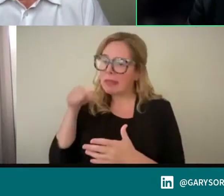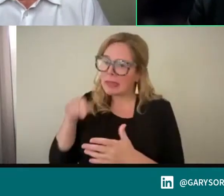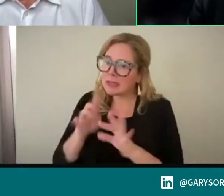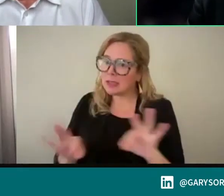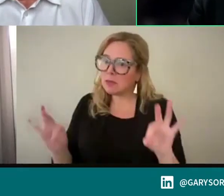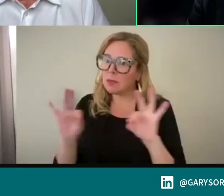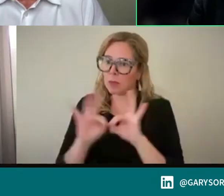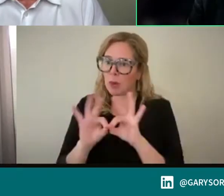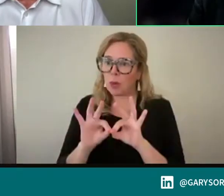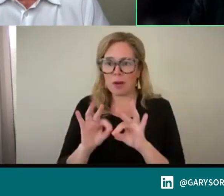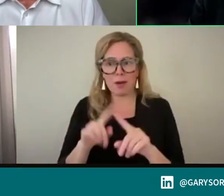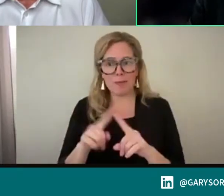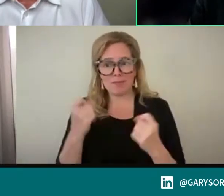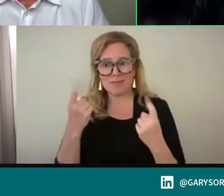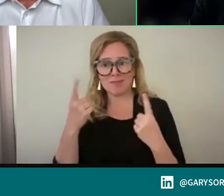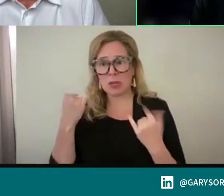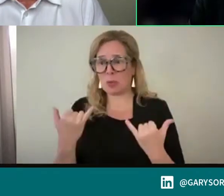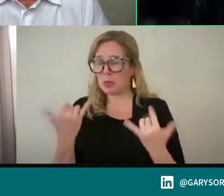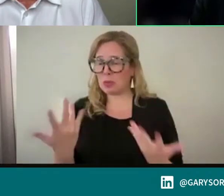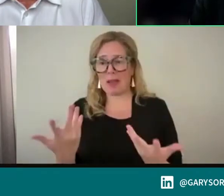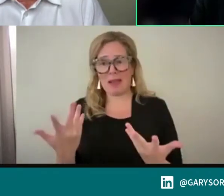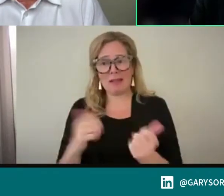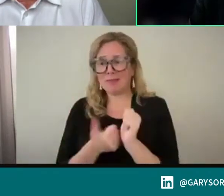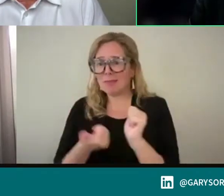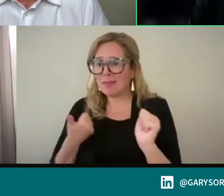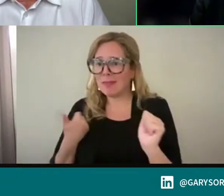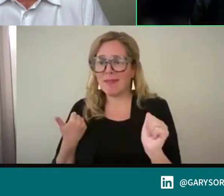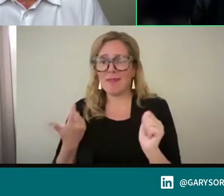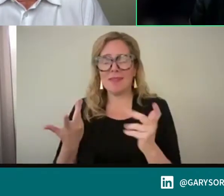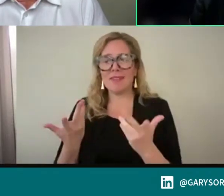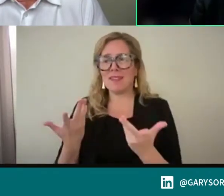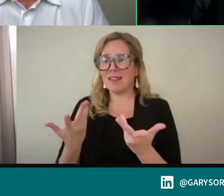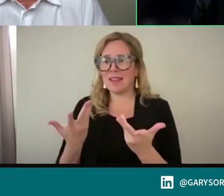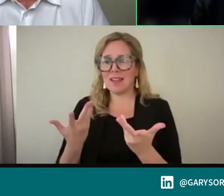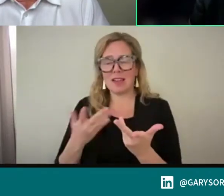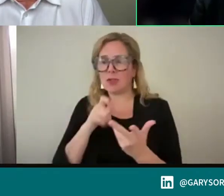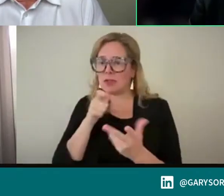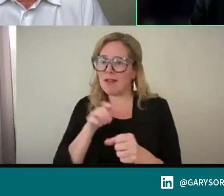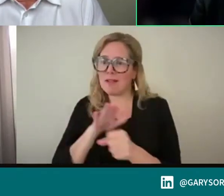not enough is being done right now to support patients with accessibility challenges.